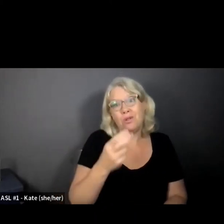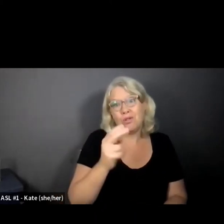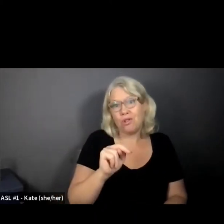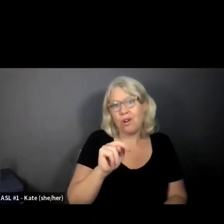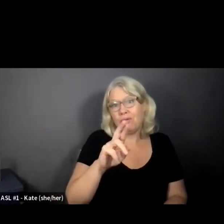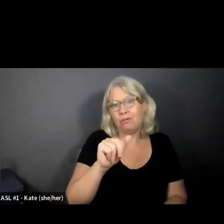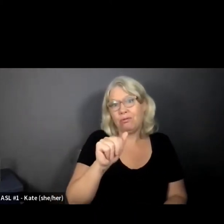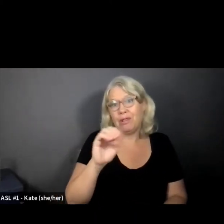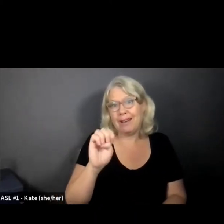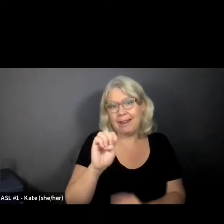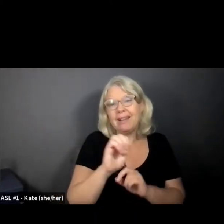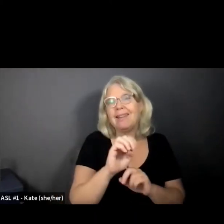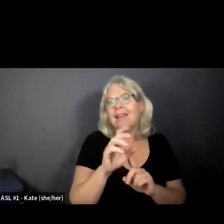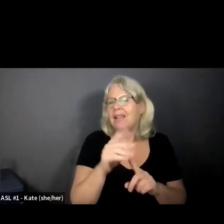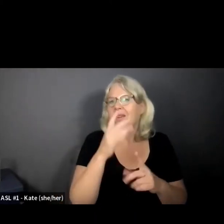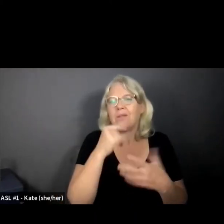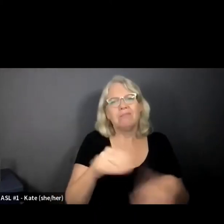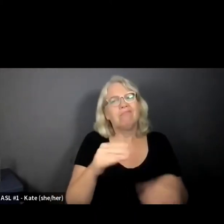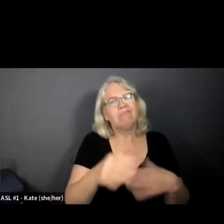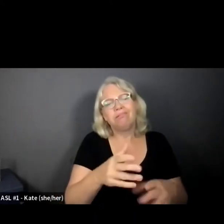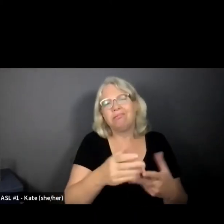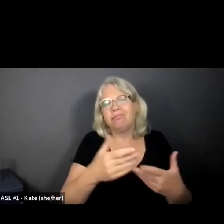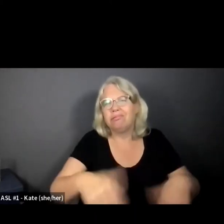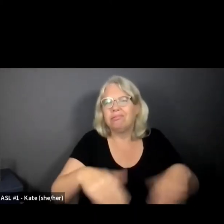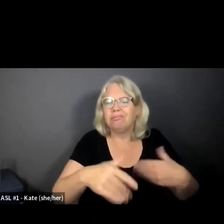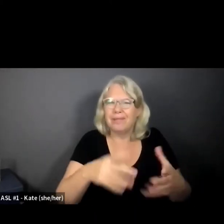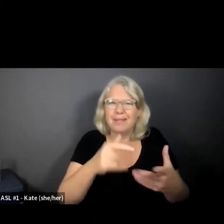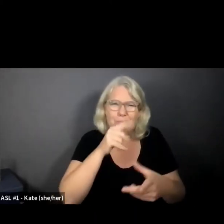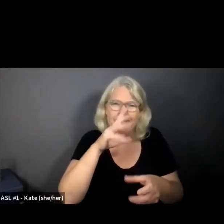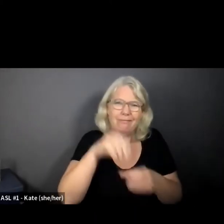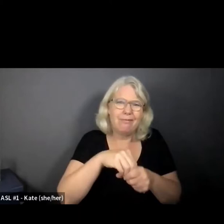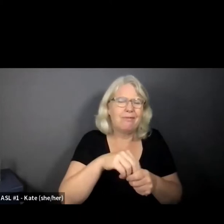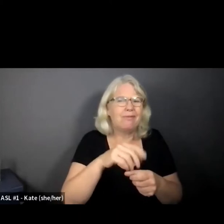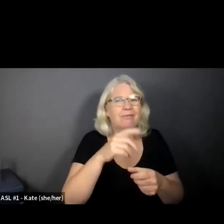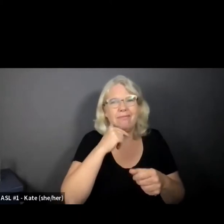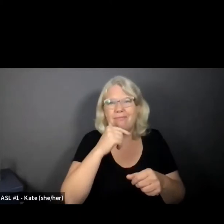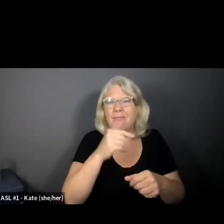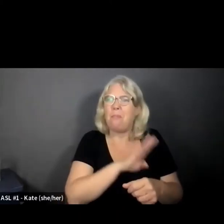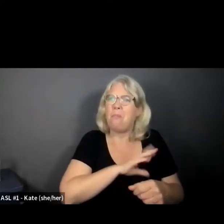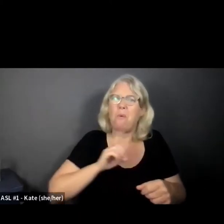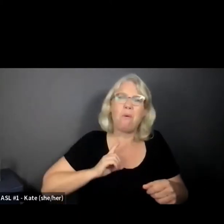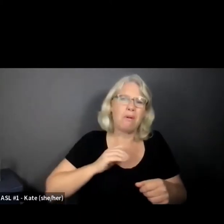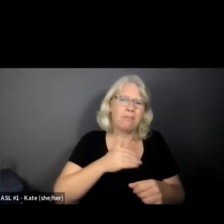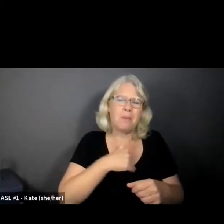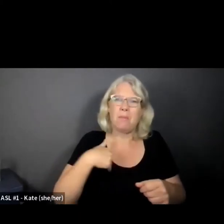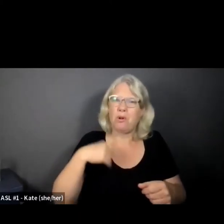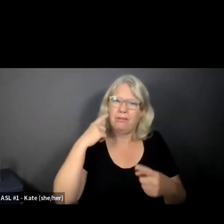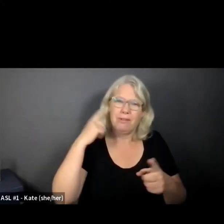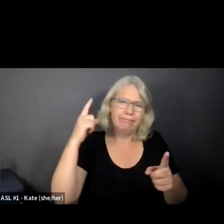JOHN AS DOUG MENTIONED WAS A FORMER LONG-STANDING BOARD MEMBER OF ARCH.